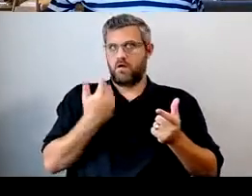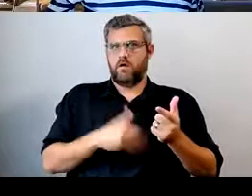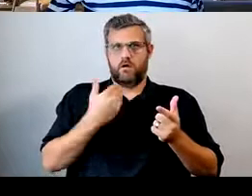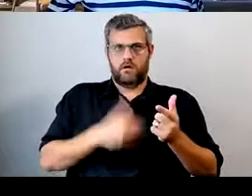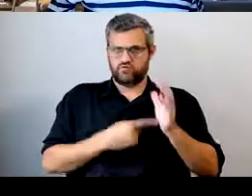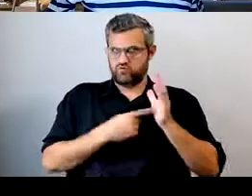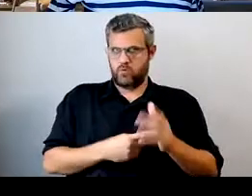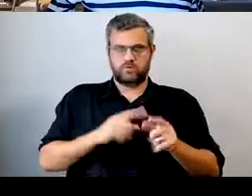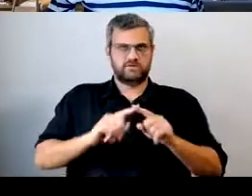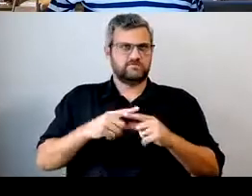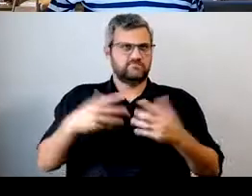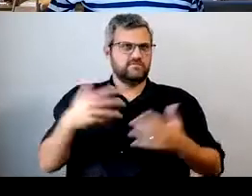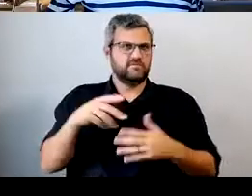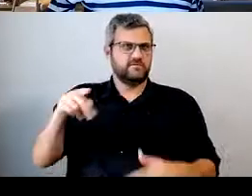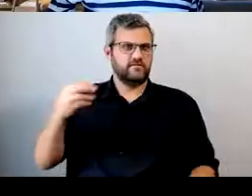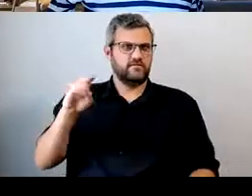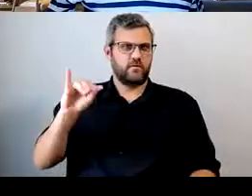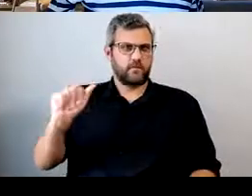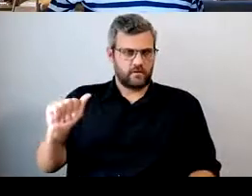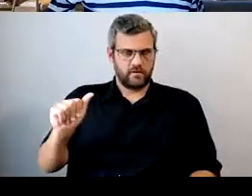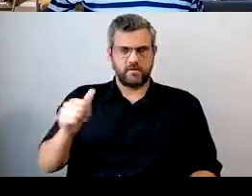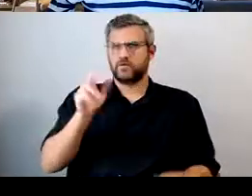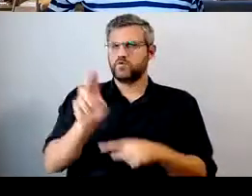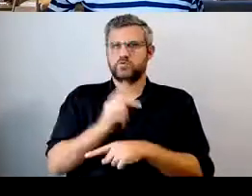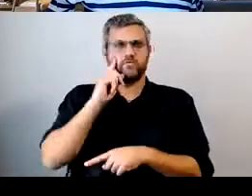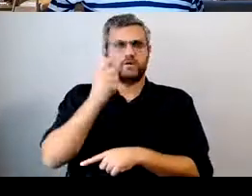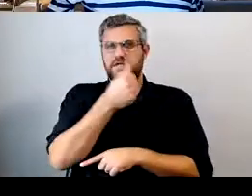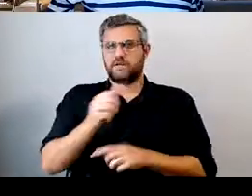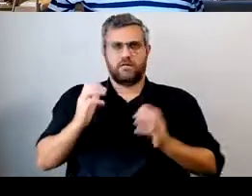but this can be used for any client that might prefer this.